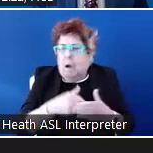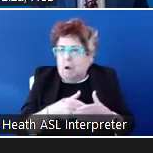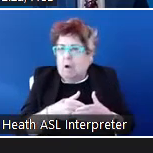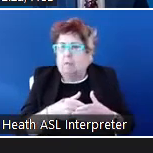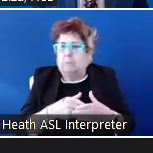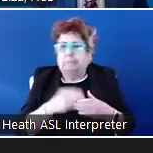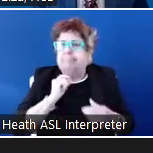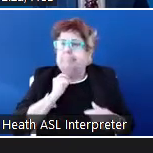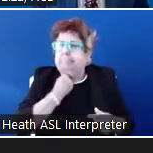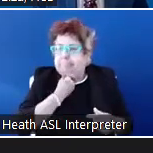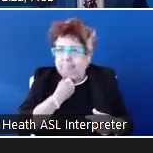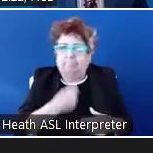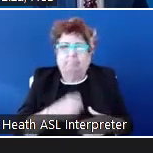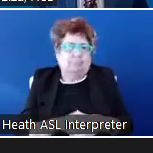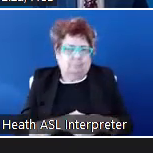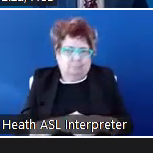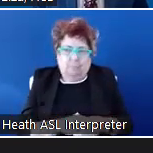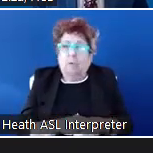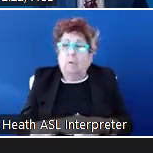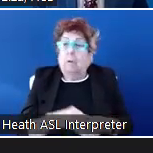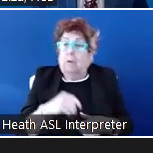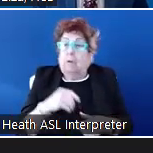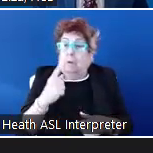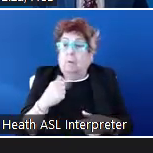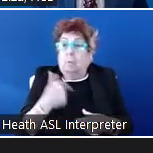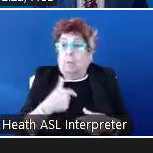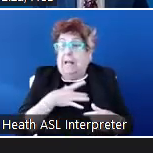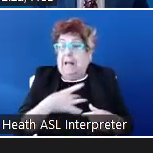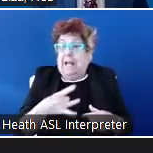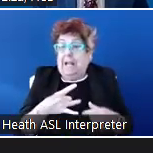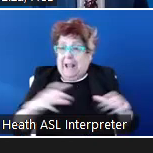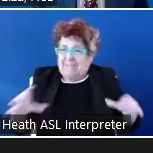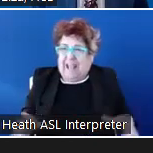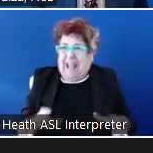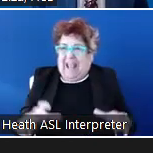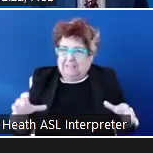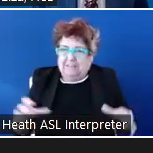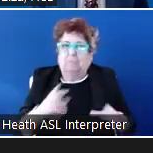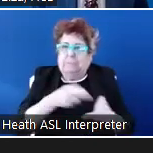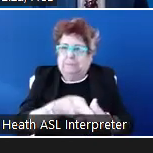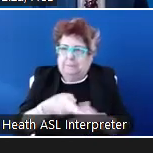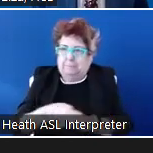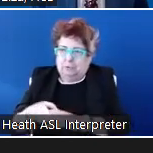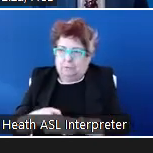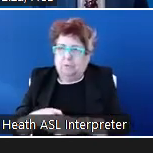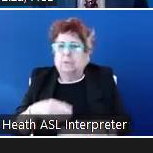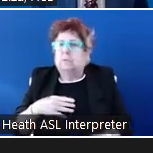webinars is active participation from attendees. Feel free to introduce yourselves in the chat and please frequently